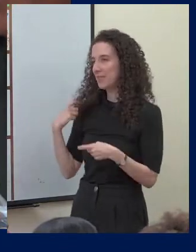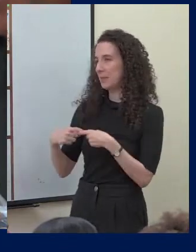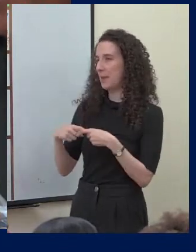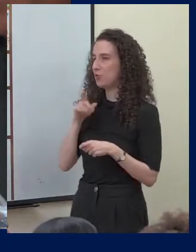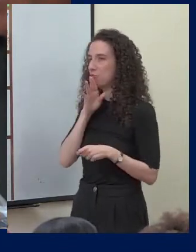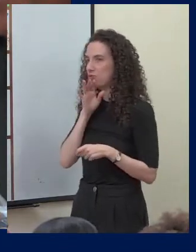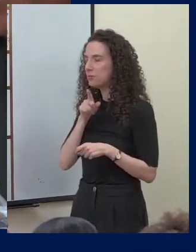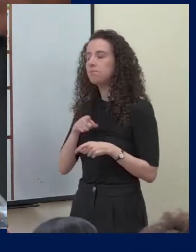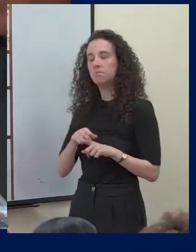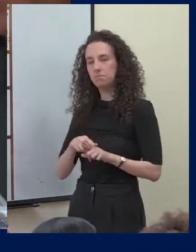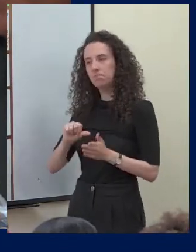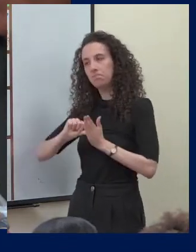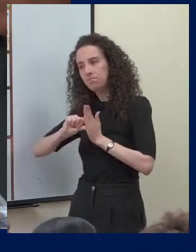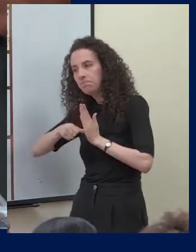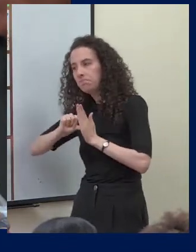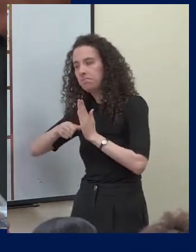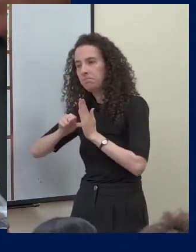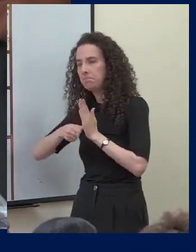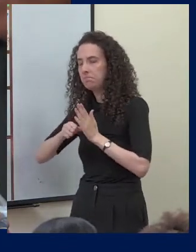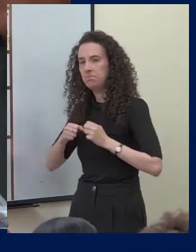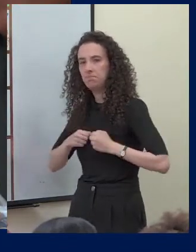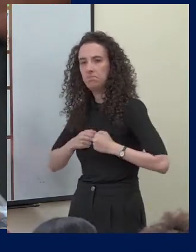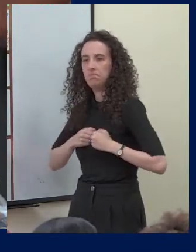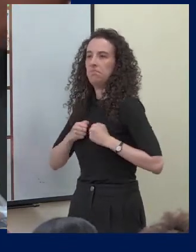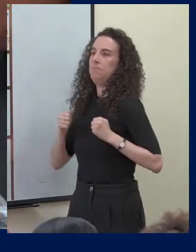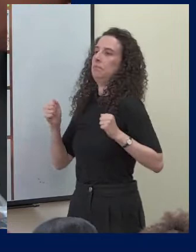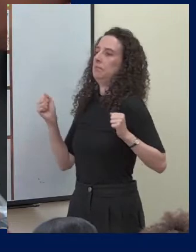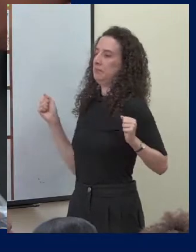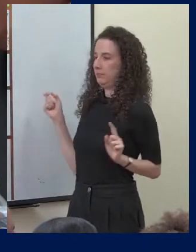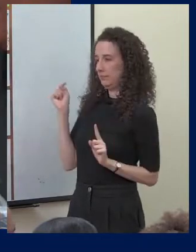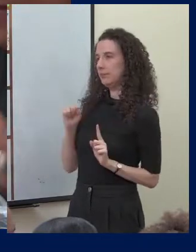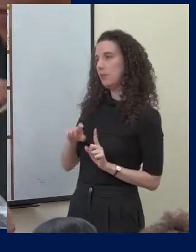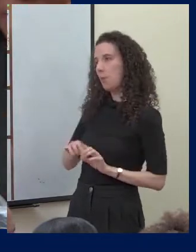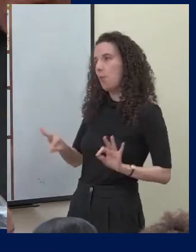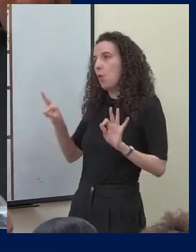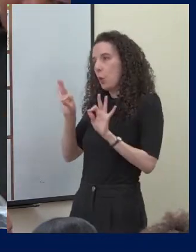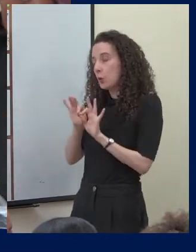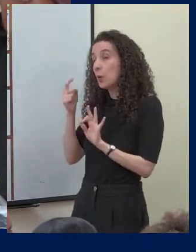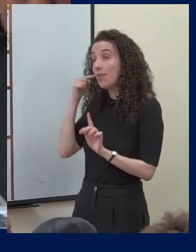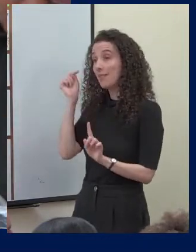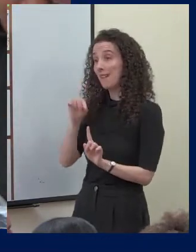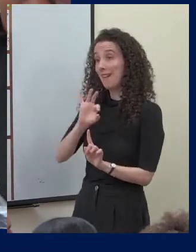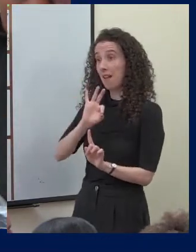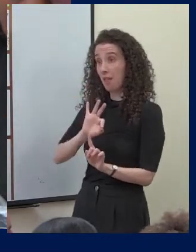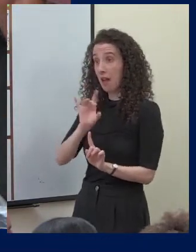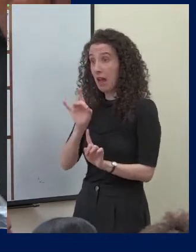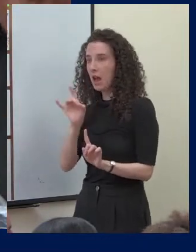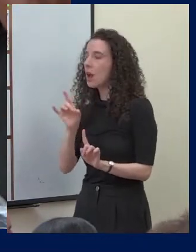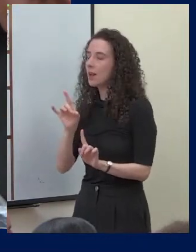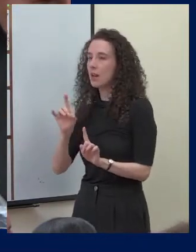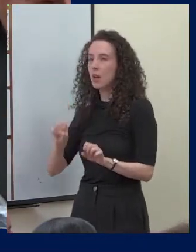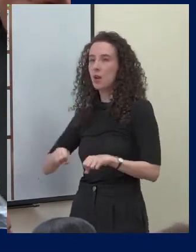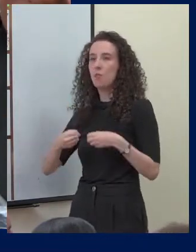We need them to be able to open up so I believe 988 does is give you the first chance to open up.